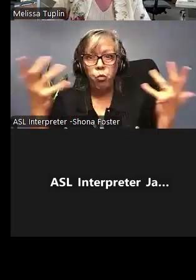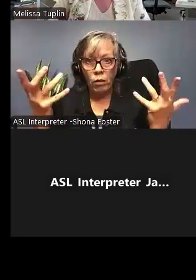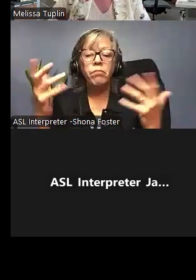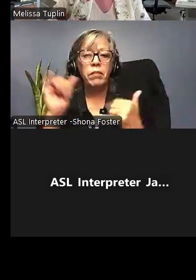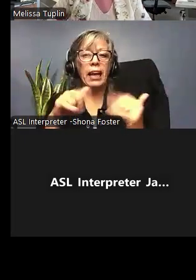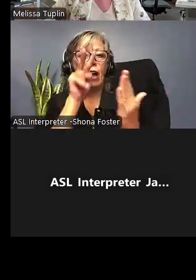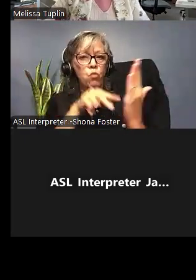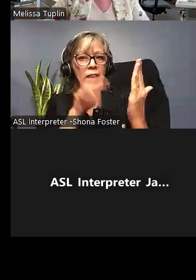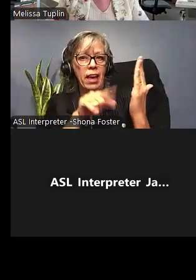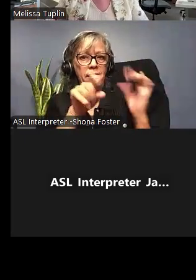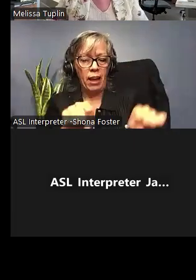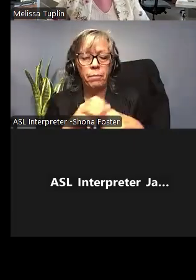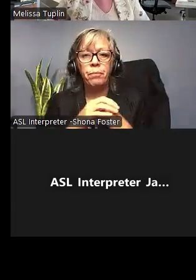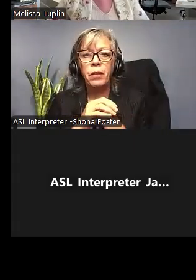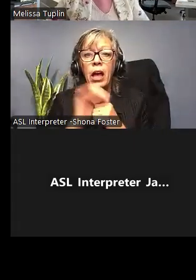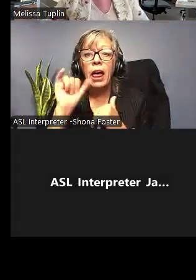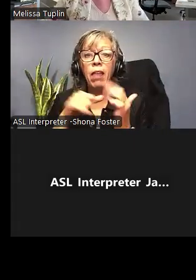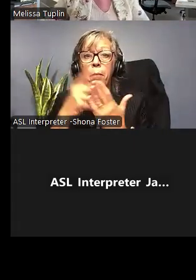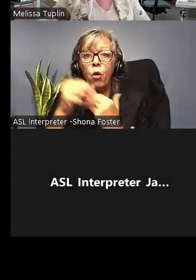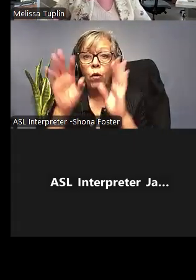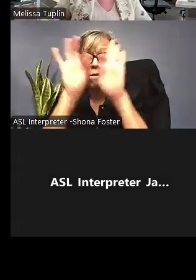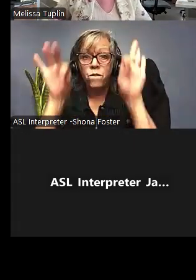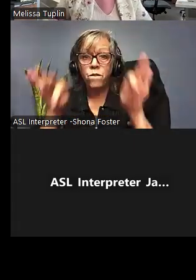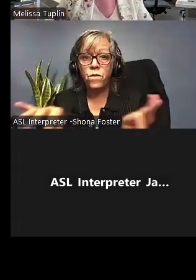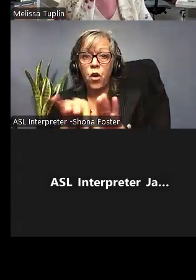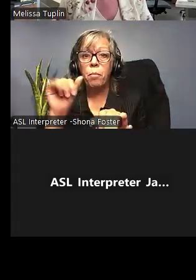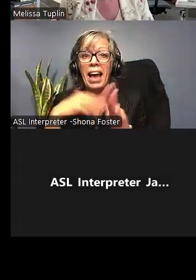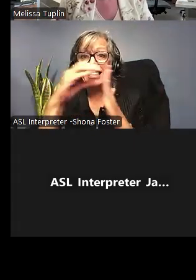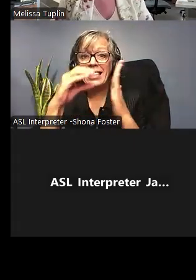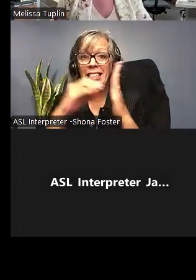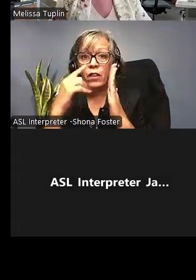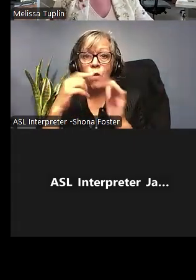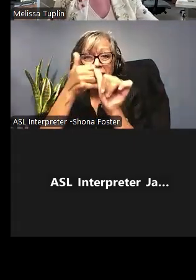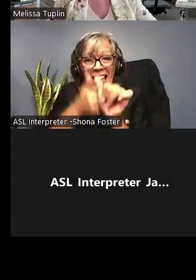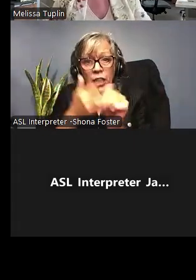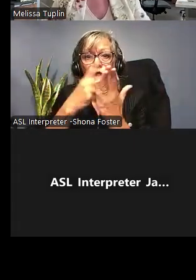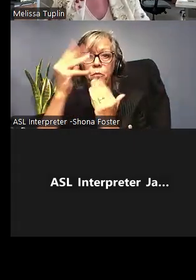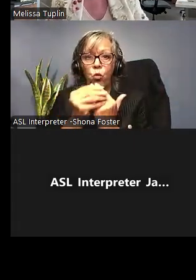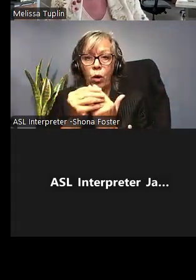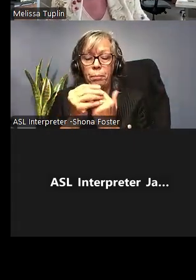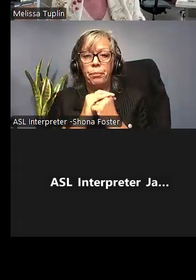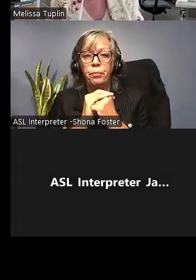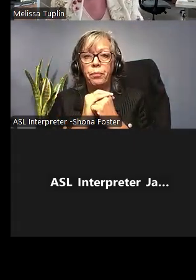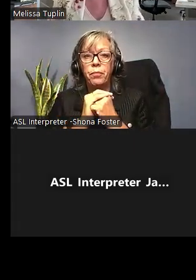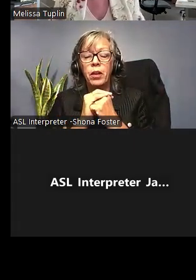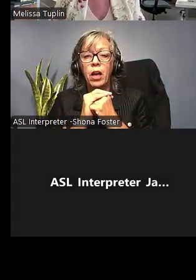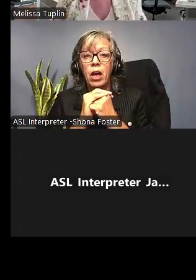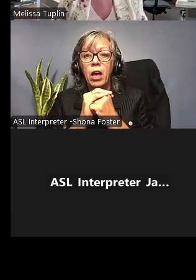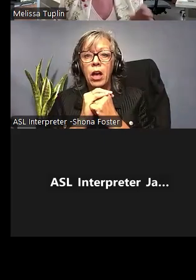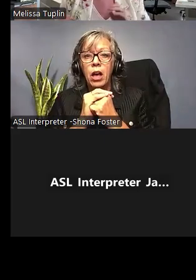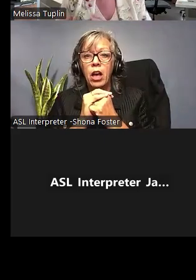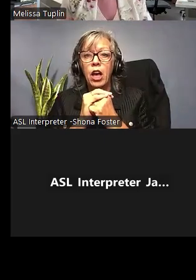That programming form also has a section for each program, where you can select from a drop-down,